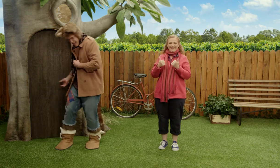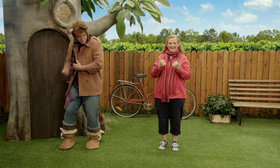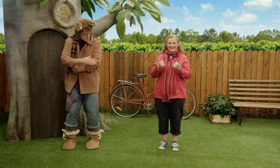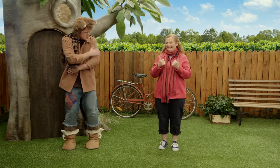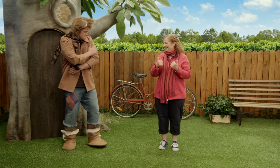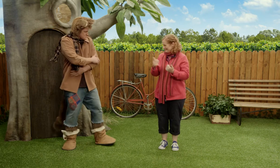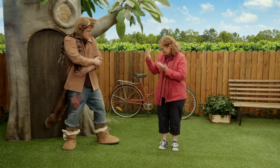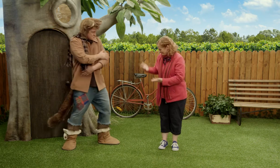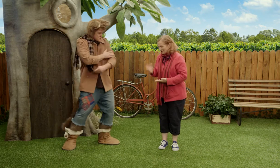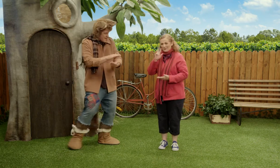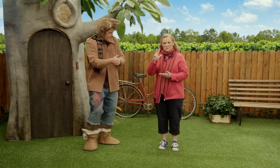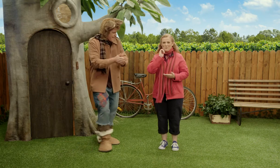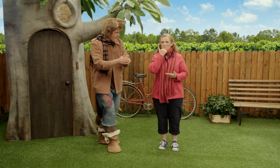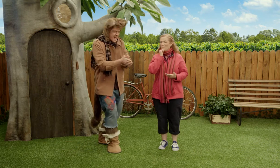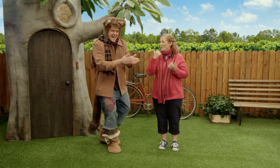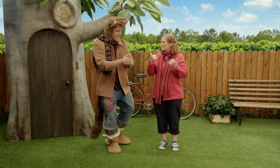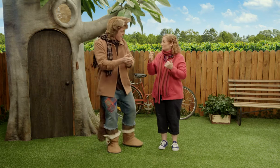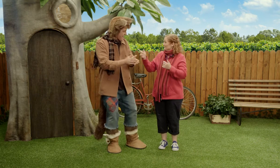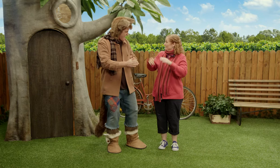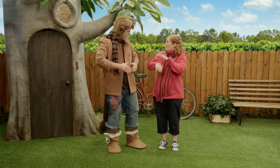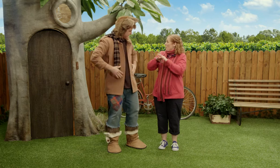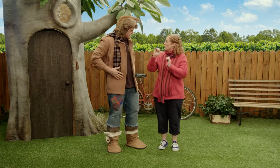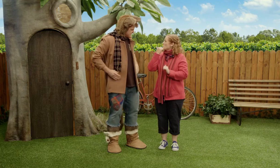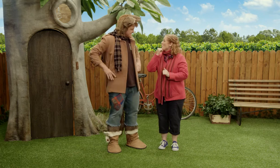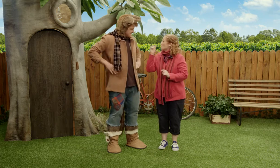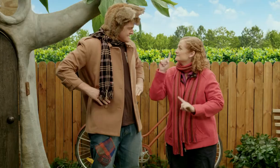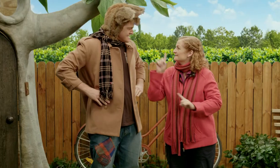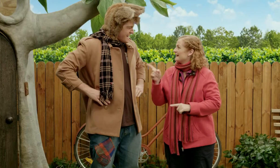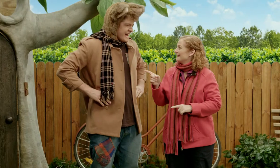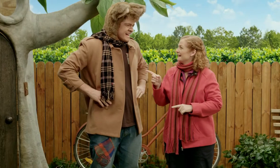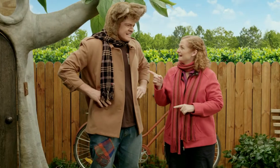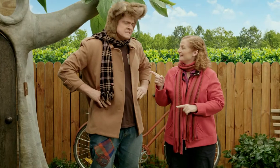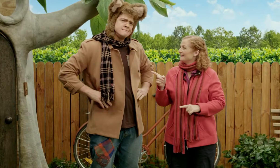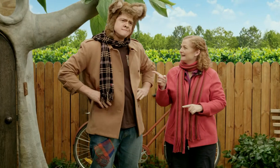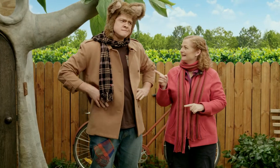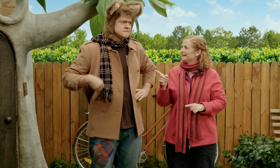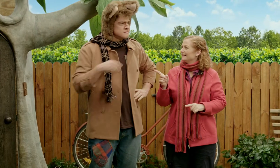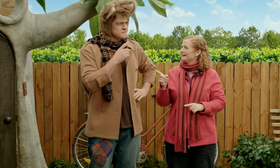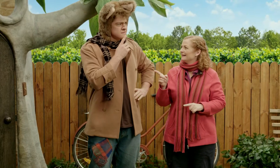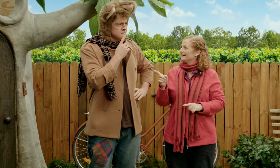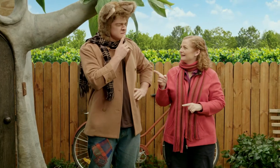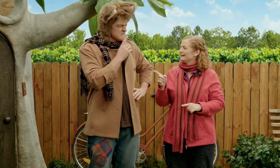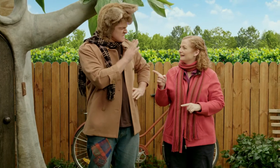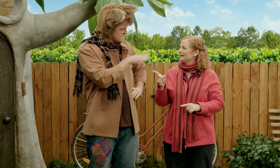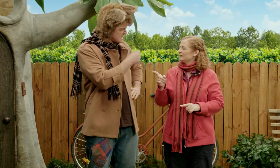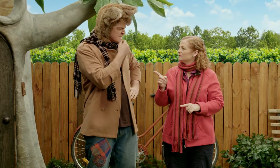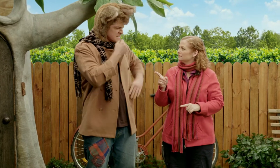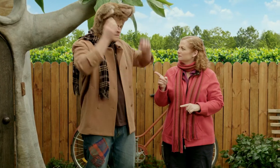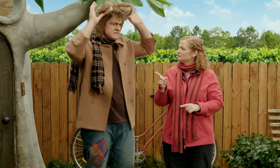That's better, you look a lot warmer now, Possum. Do you feel completely warm? Um ...